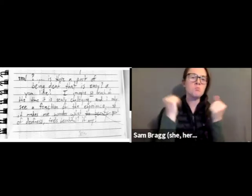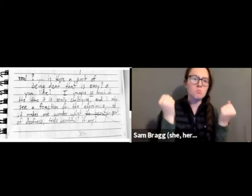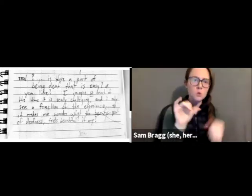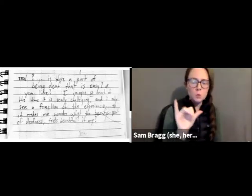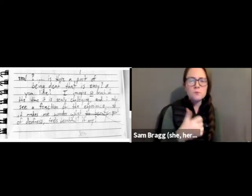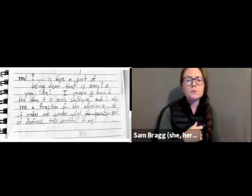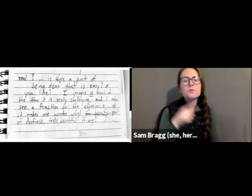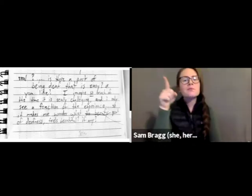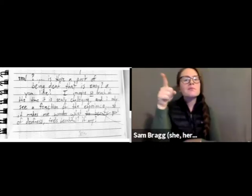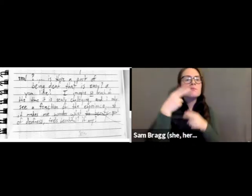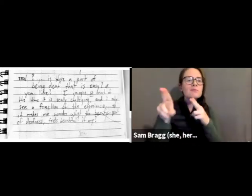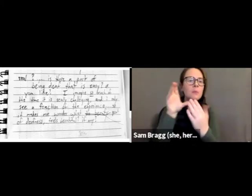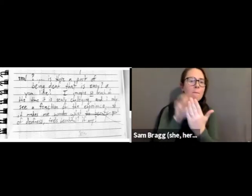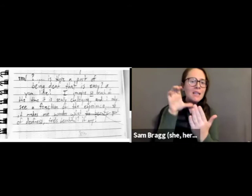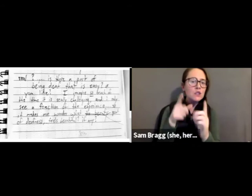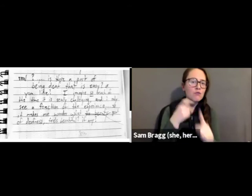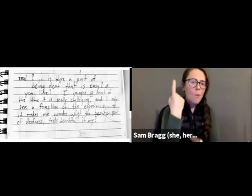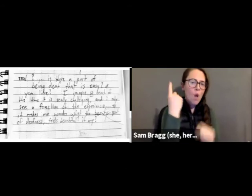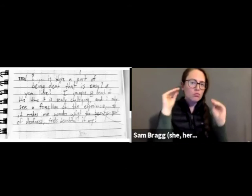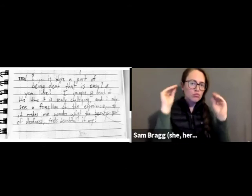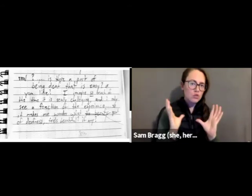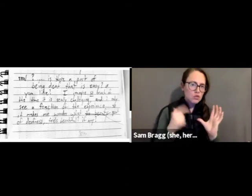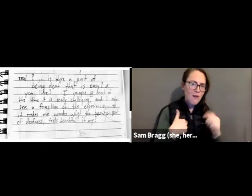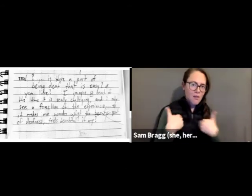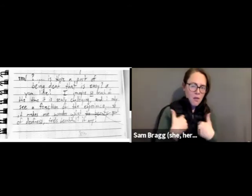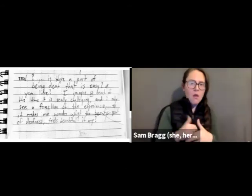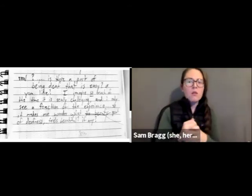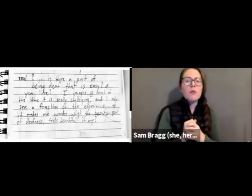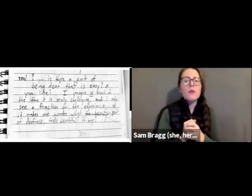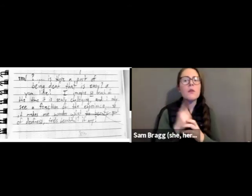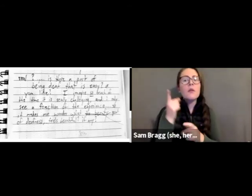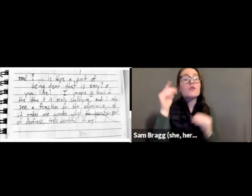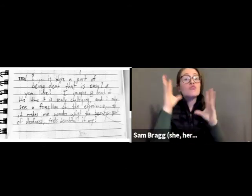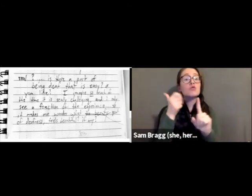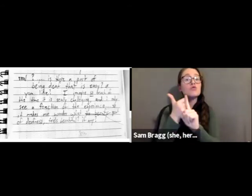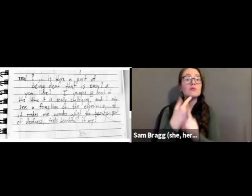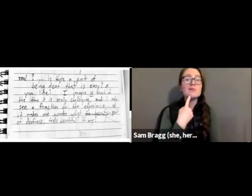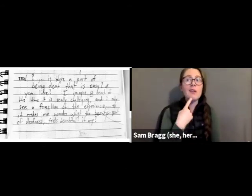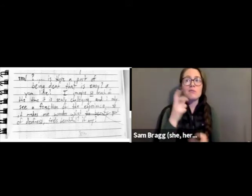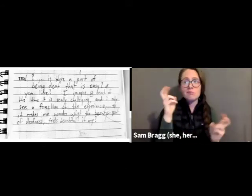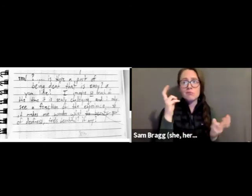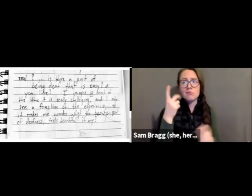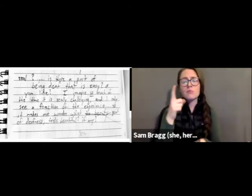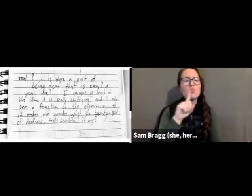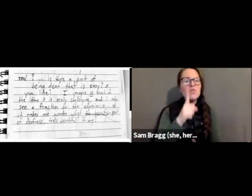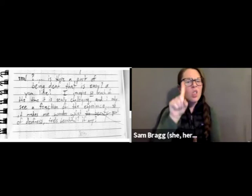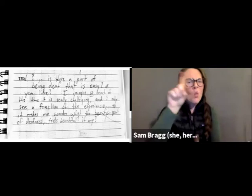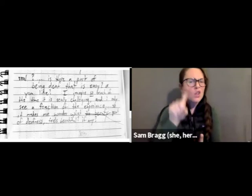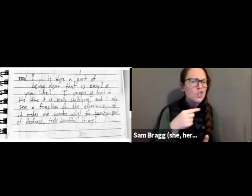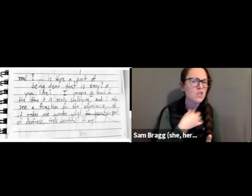I hope you guys had an opportunity to read this and this is a short paragraph that i'm going to sign through. It's a teacher that actually said this to me.